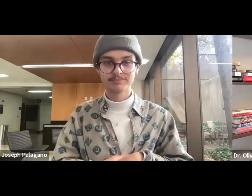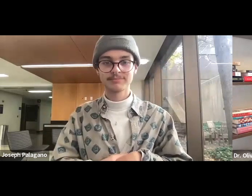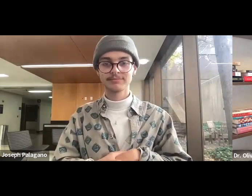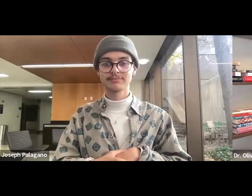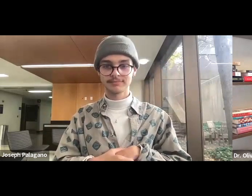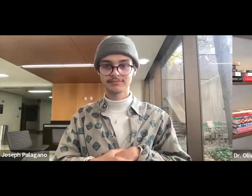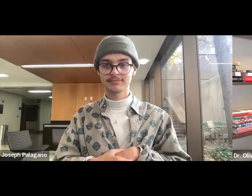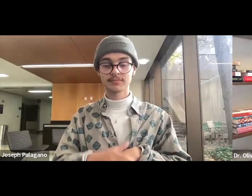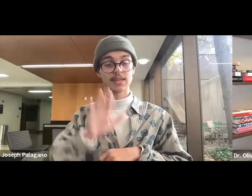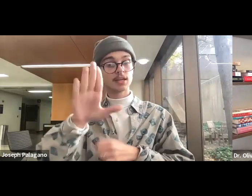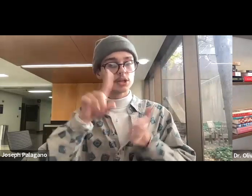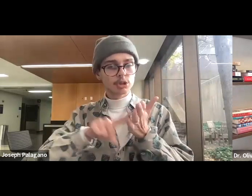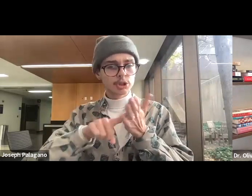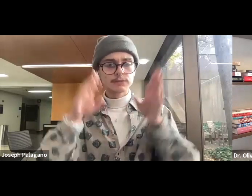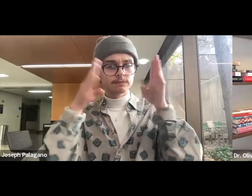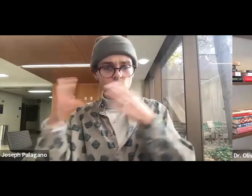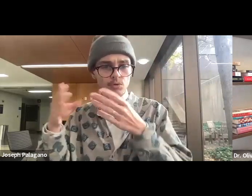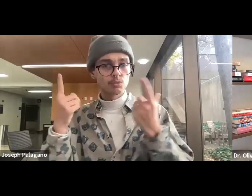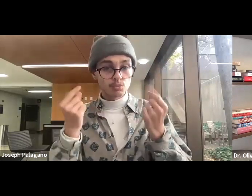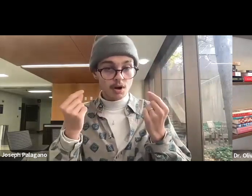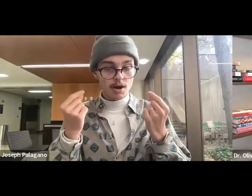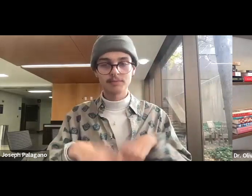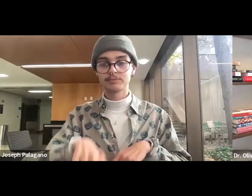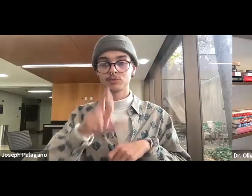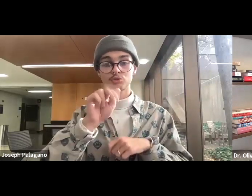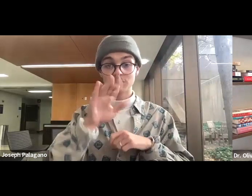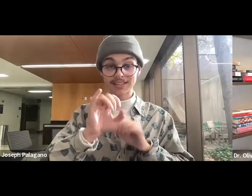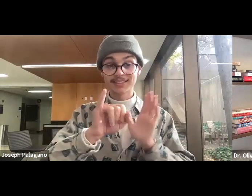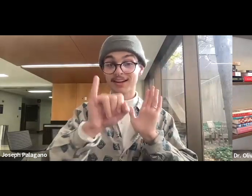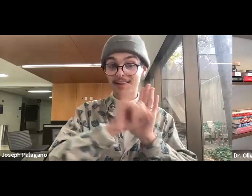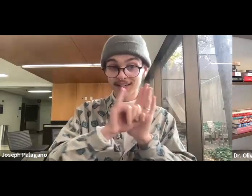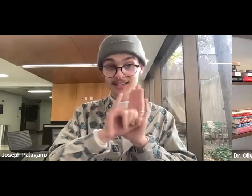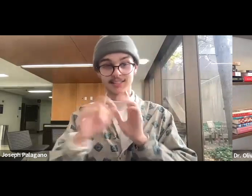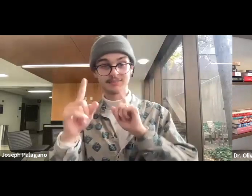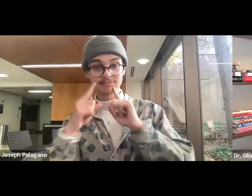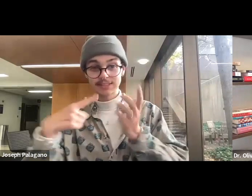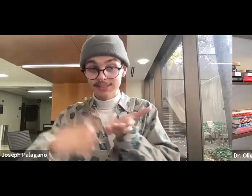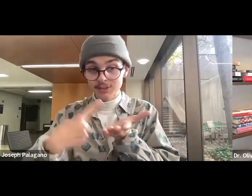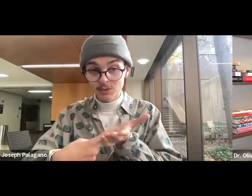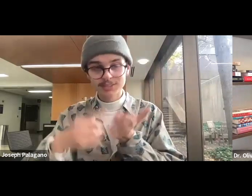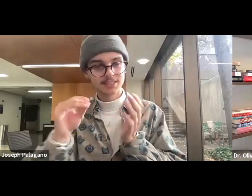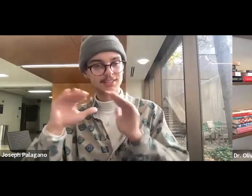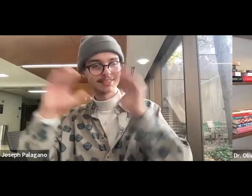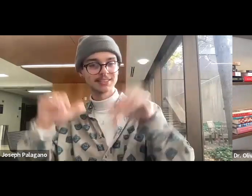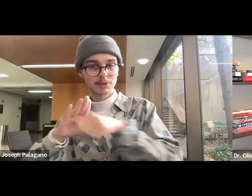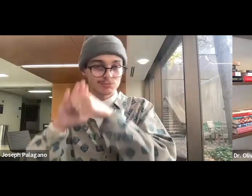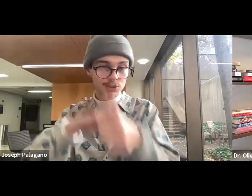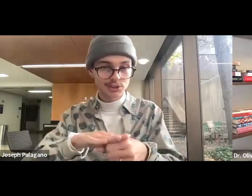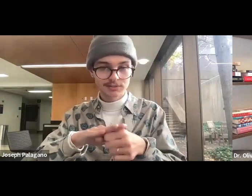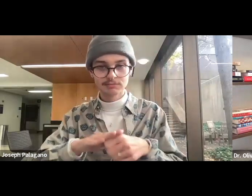California, San Francisco and his post-doctoral work at the University of Pennsylvania